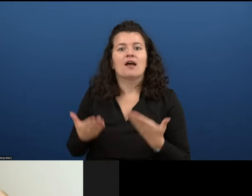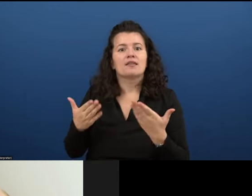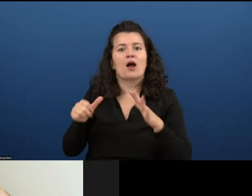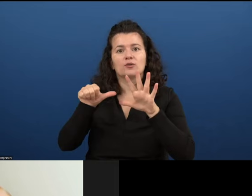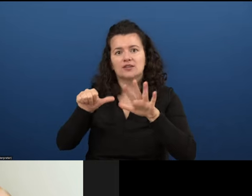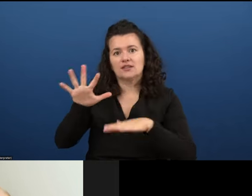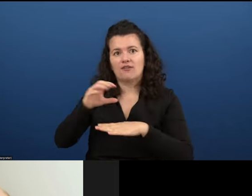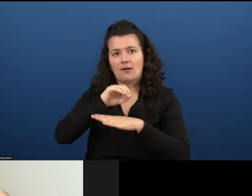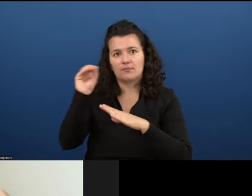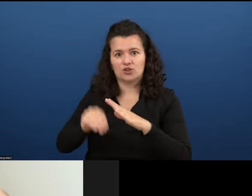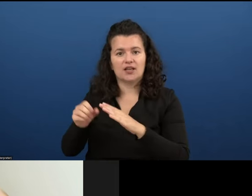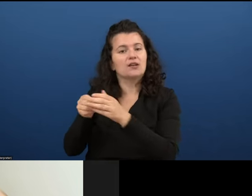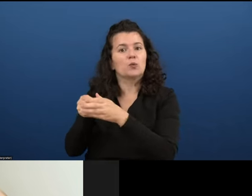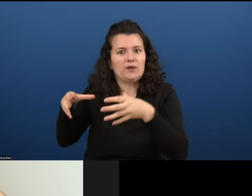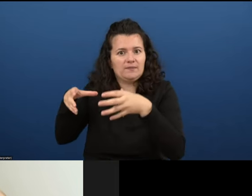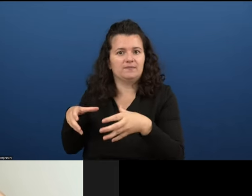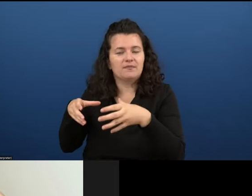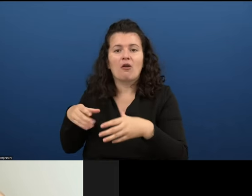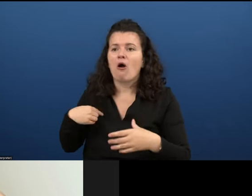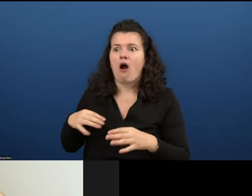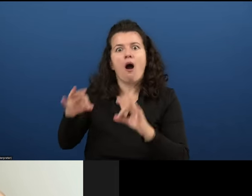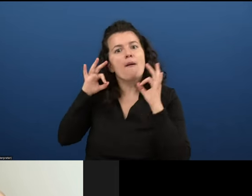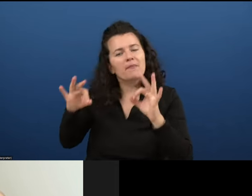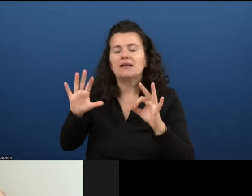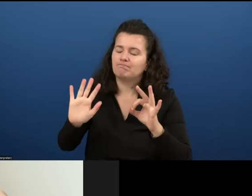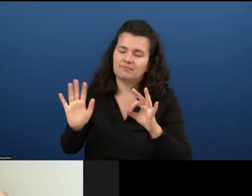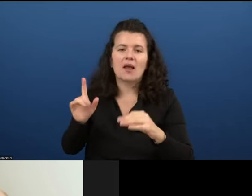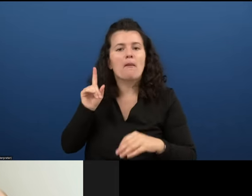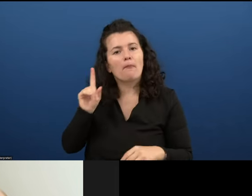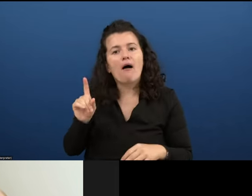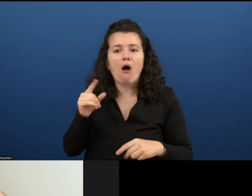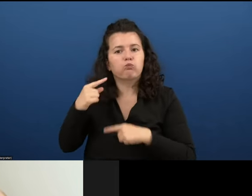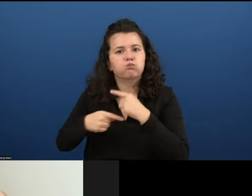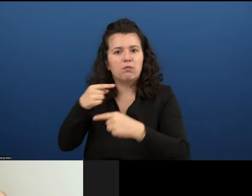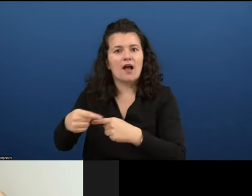is not where we'd want to be because the government has included in the laws that we have to have